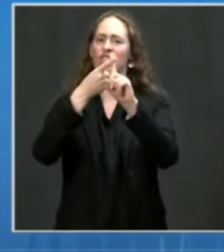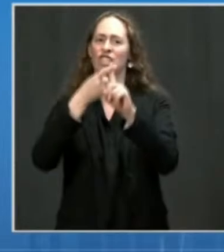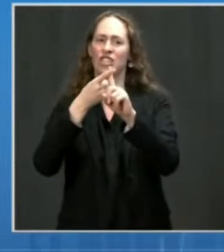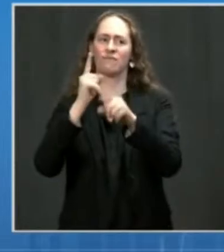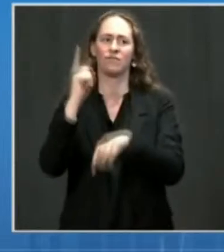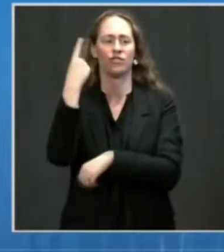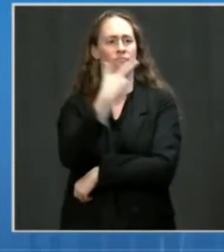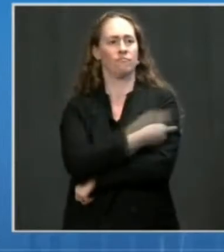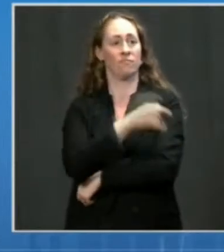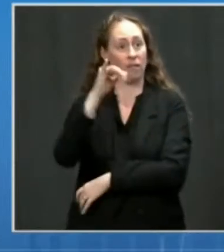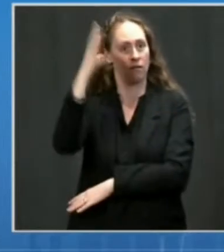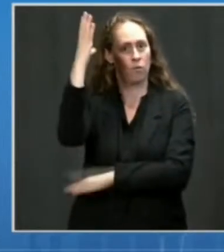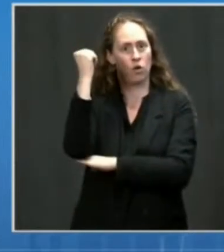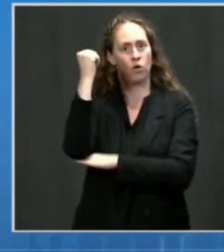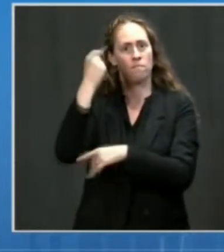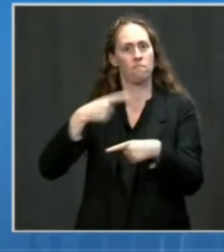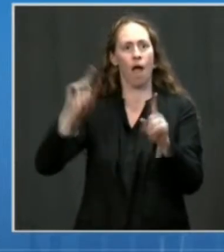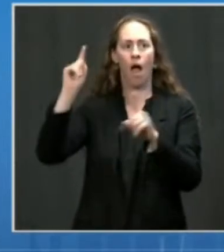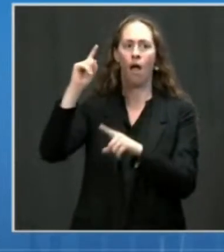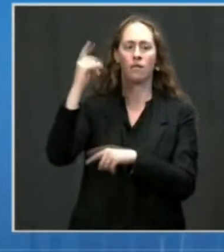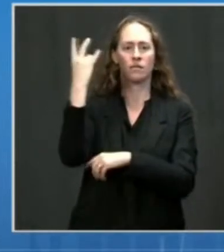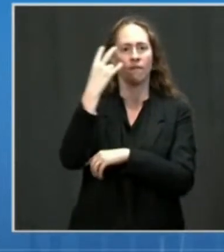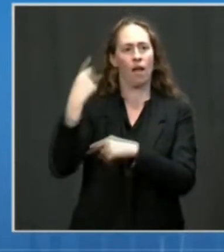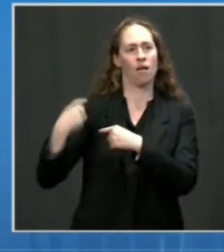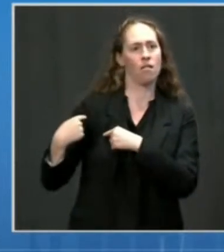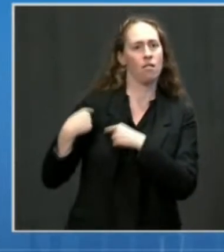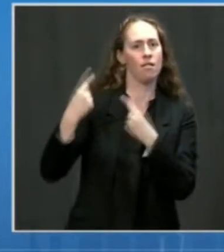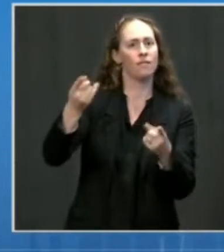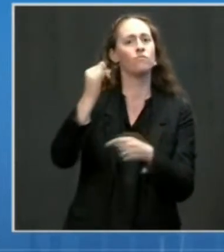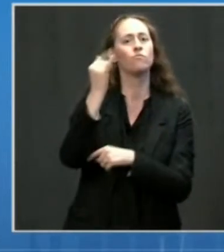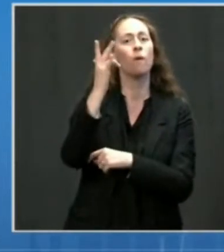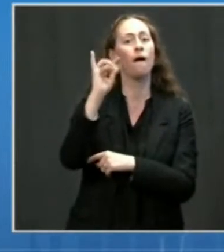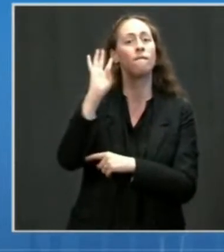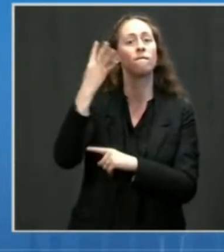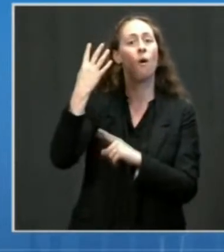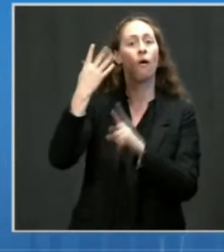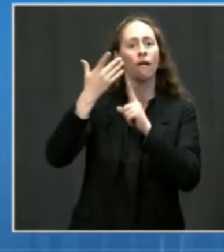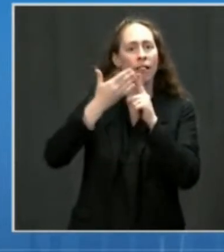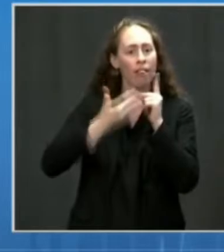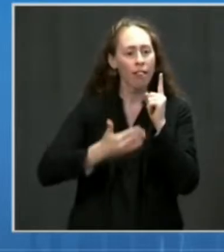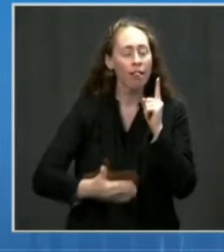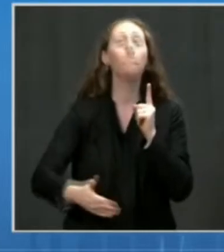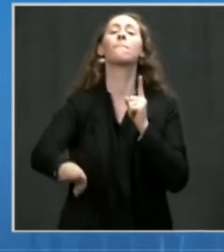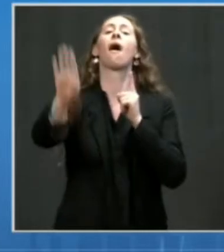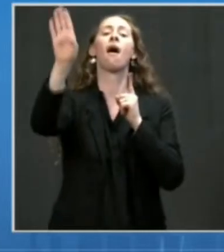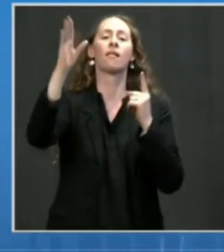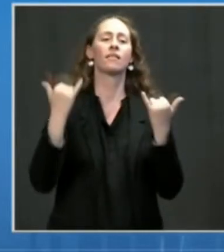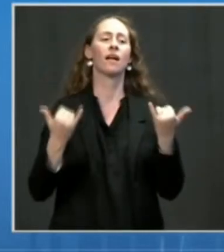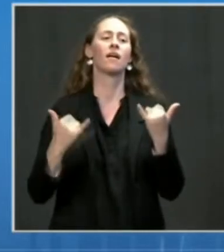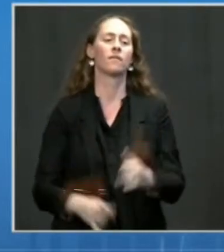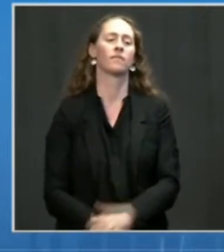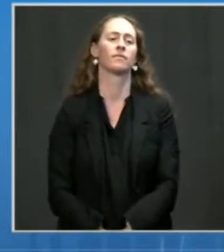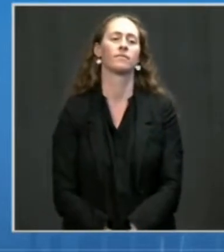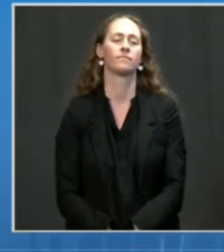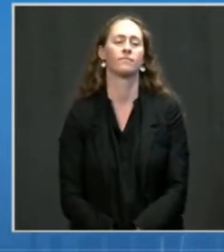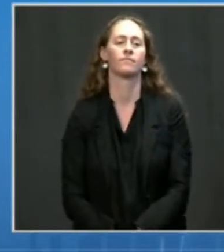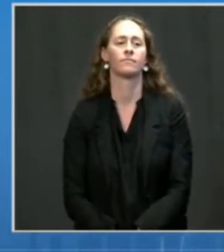IN THE LAST 7 DAYS ALONE, THREE MILLION AMERICANS HAVE GOTTEN THEIR FIRST SHOT.